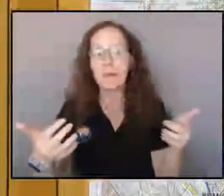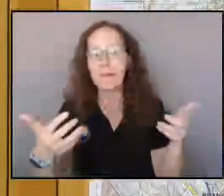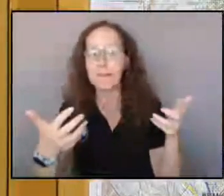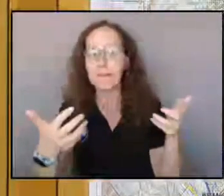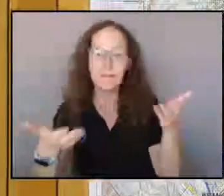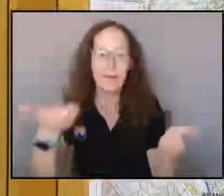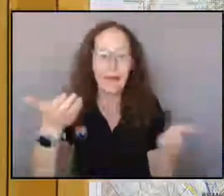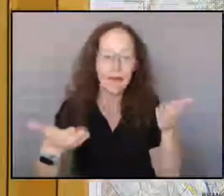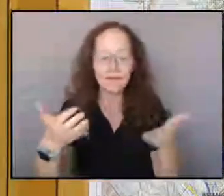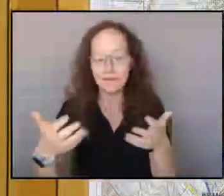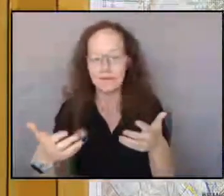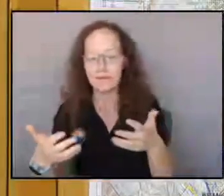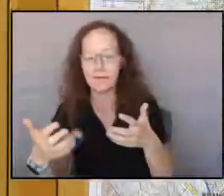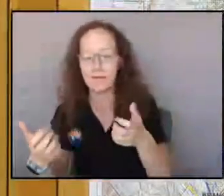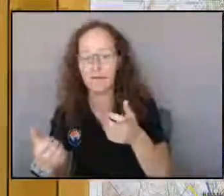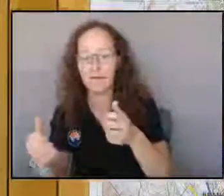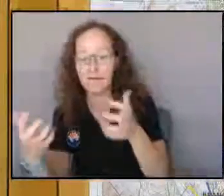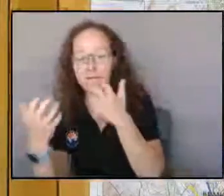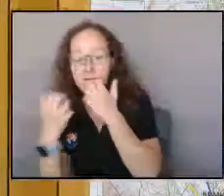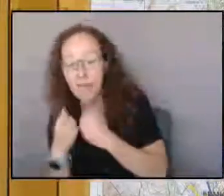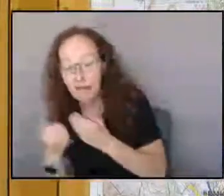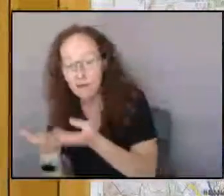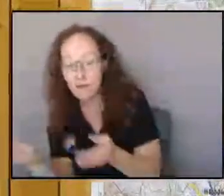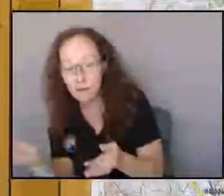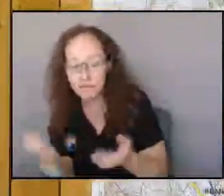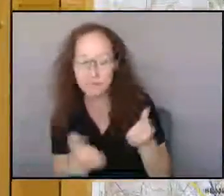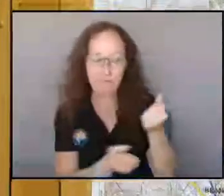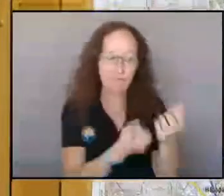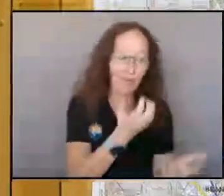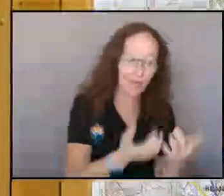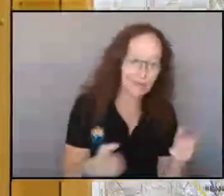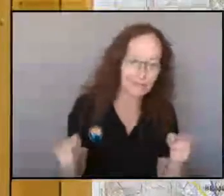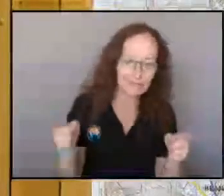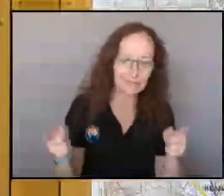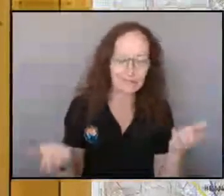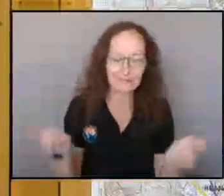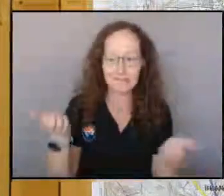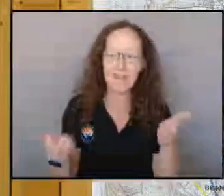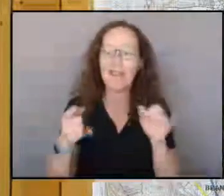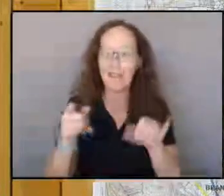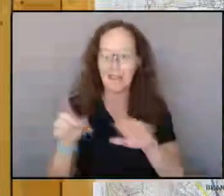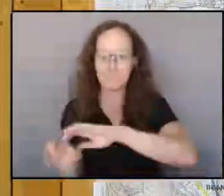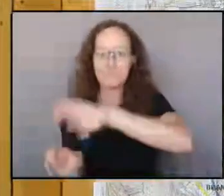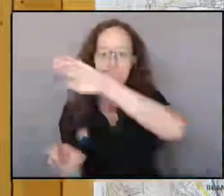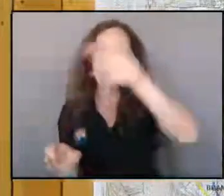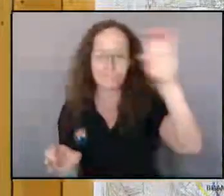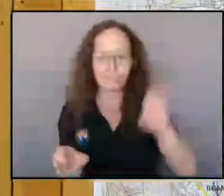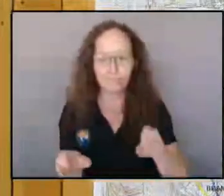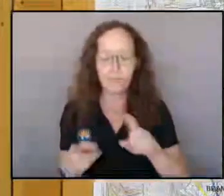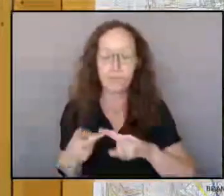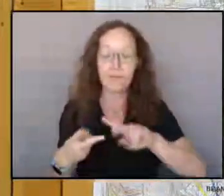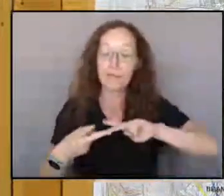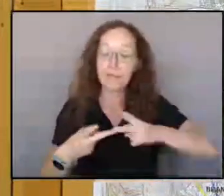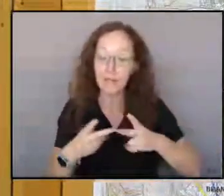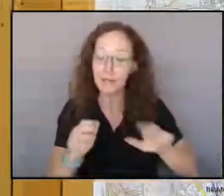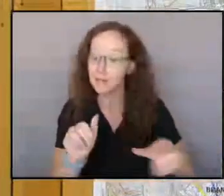THE ALTERNATE, WHICH IS WHAT WE'RE ADDRESSING NOW, IS GOING DIRECT ALONG THIS FIRE'S EDGE. THESE GREEN LINES